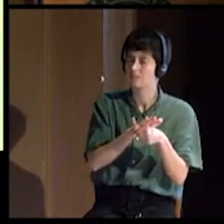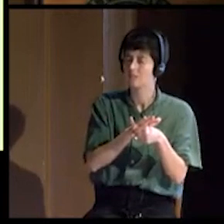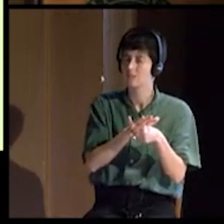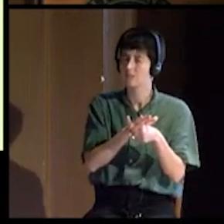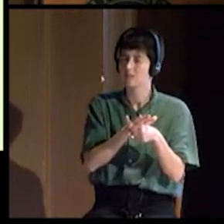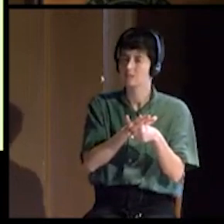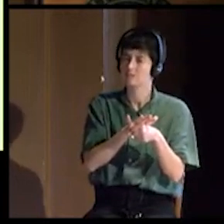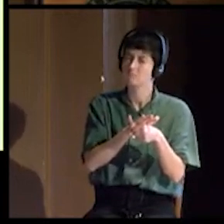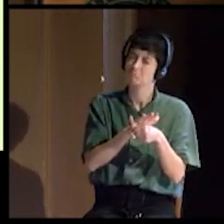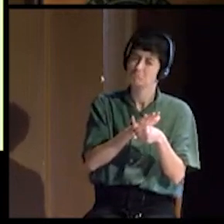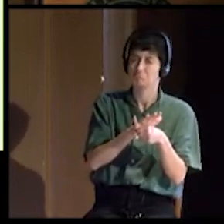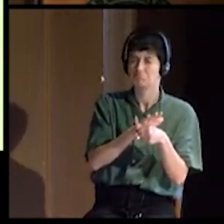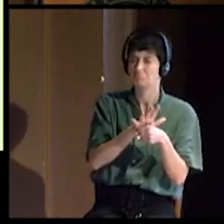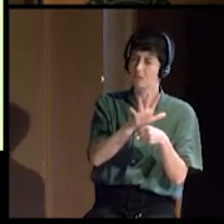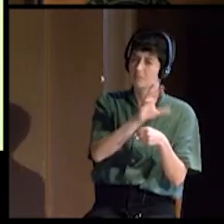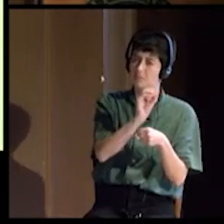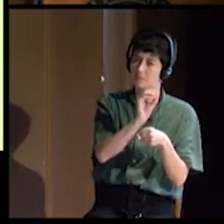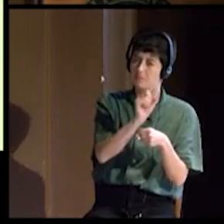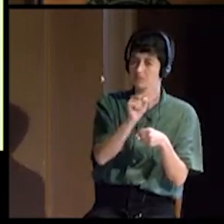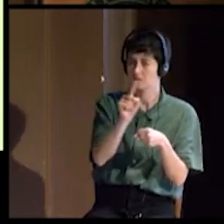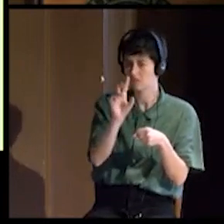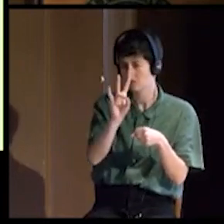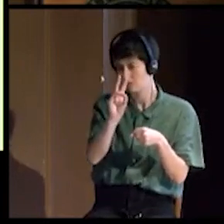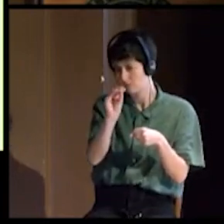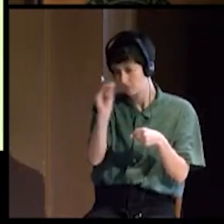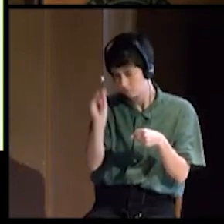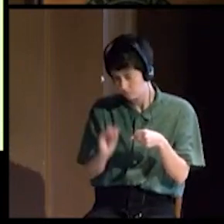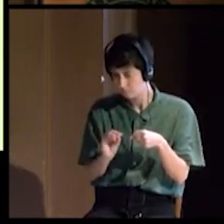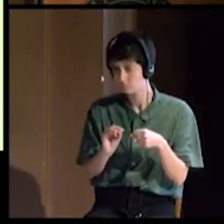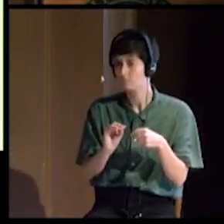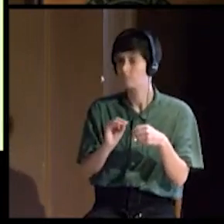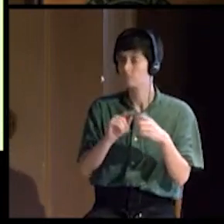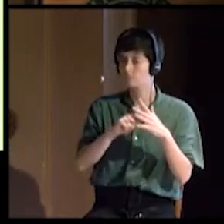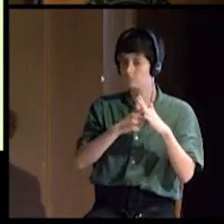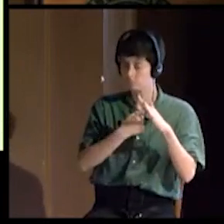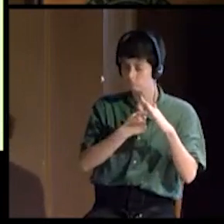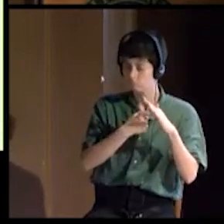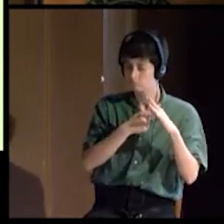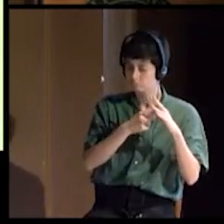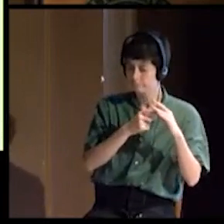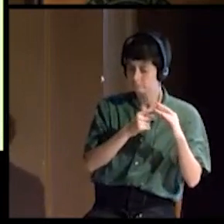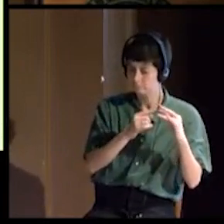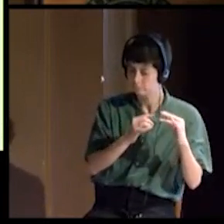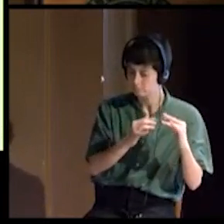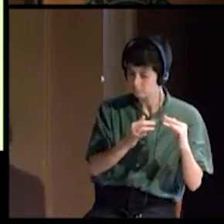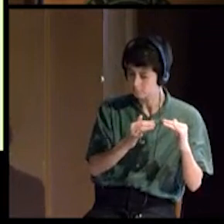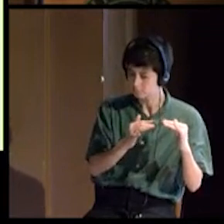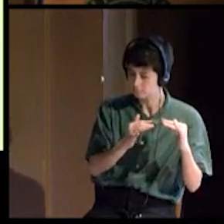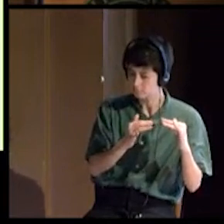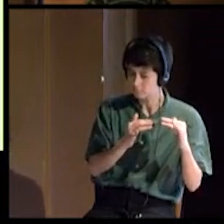greater than eight weight percent water in the melt. So it exceeds the solubility limit in the upper crust and